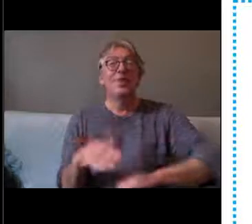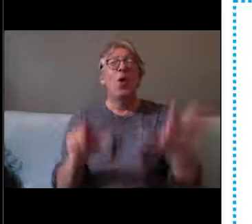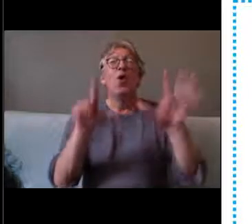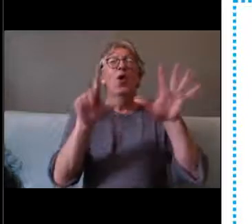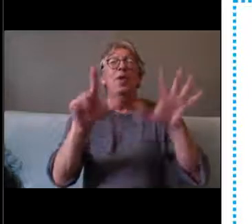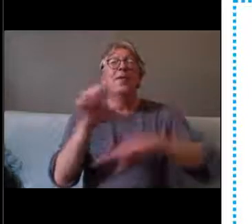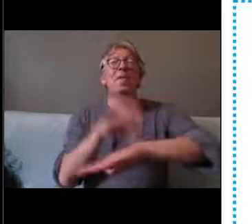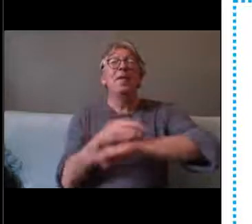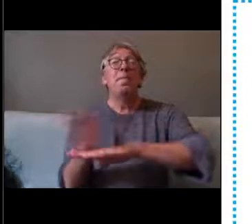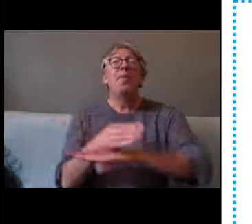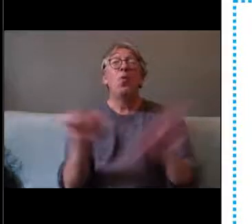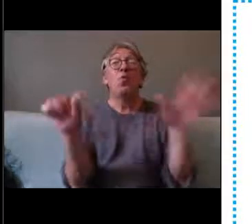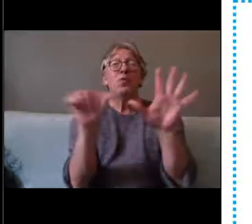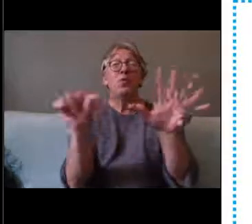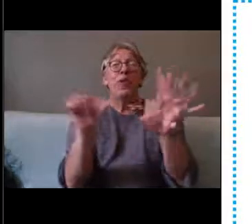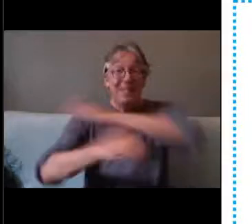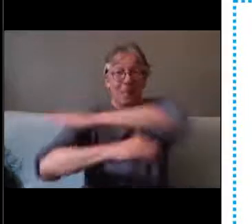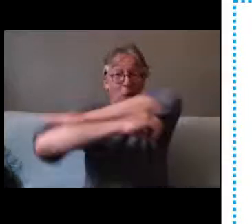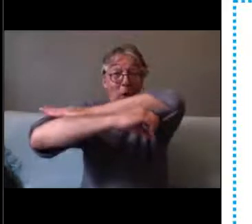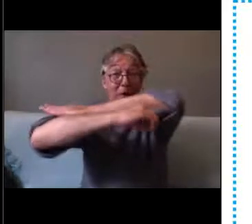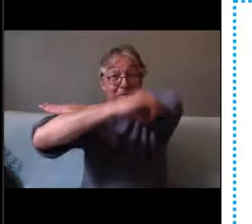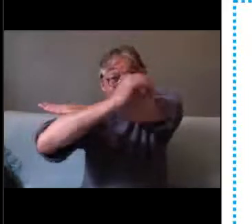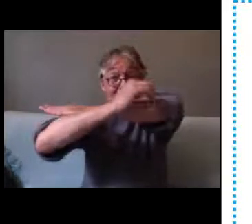Thank you for getting up at this time.